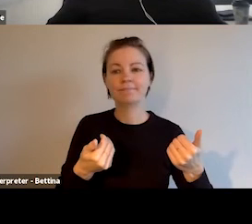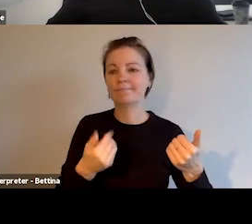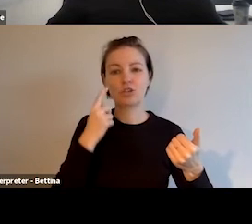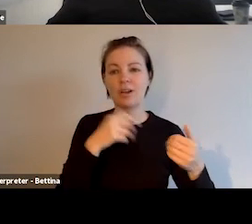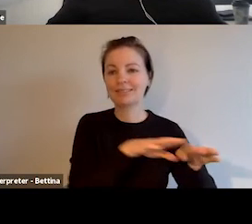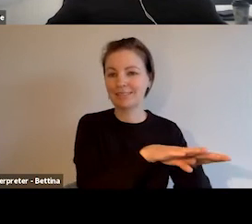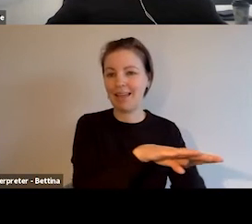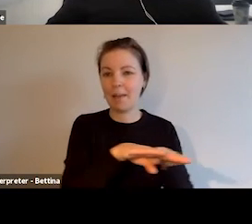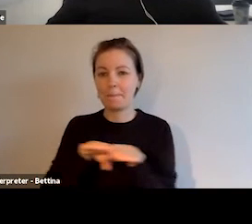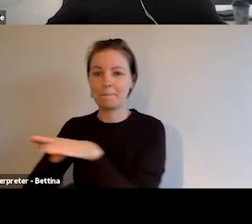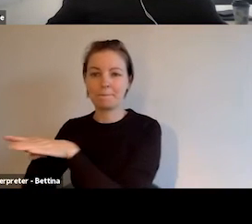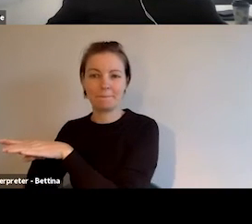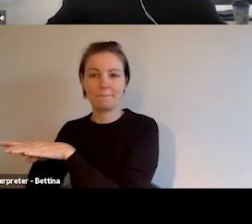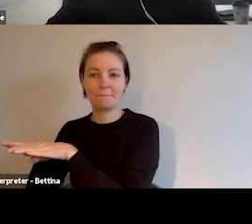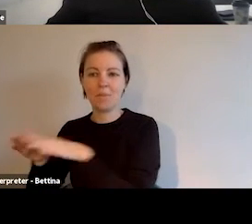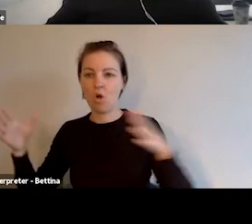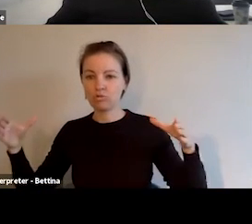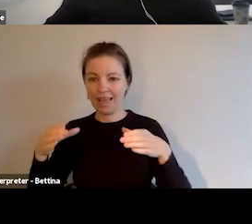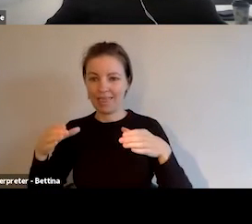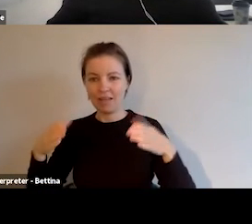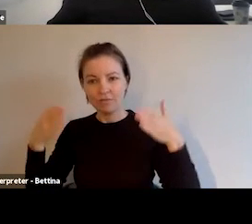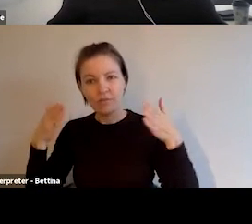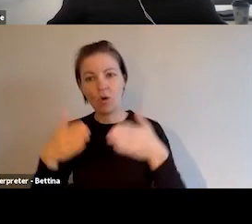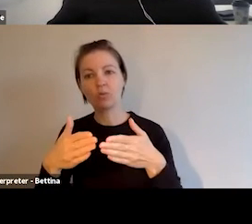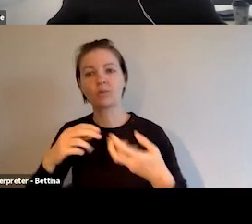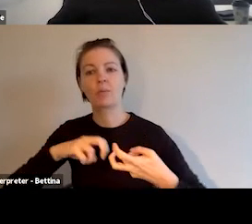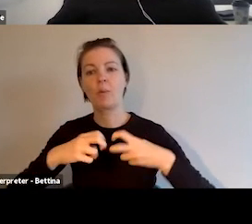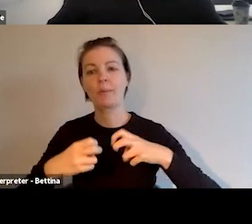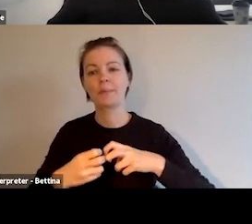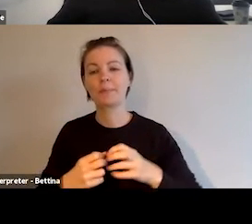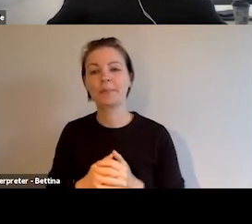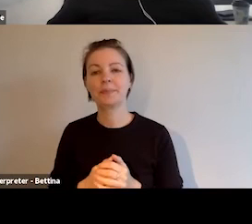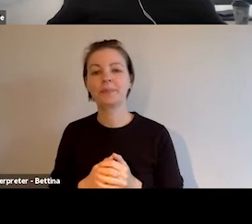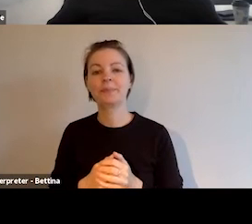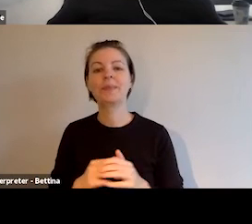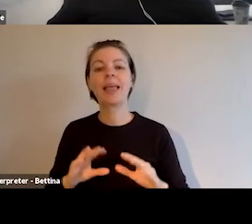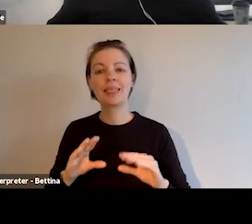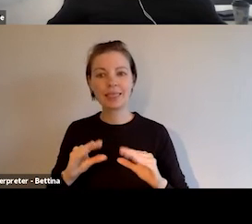and to allow us to focus on the problem. And then we had through a process of creative development